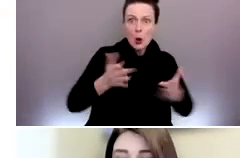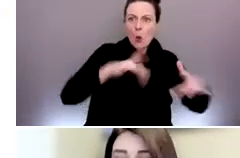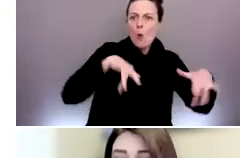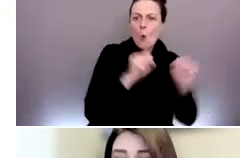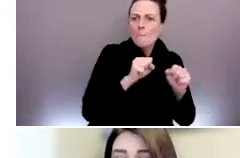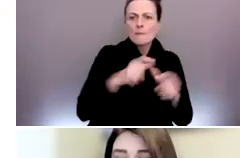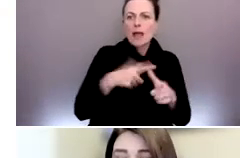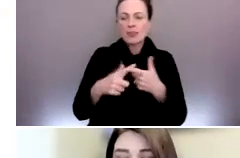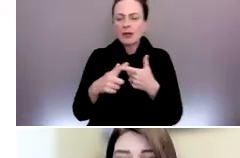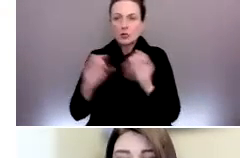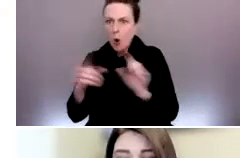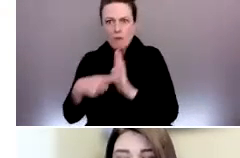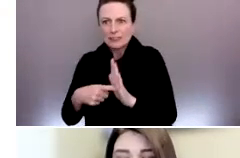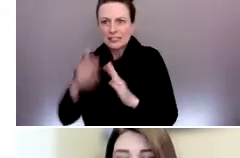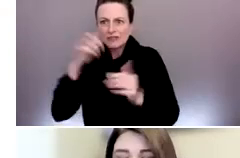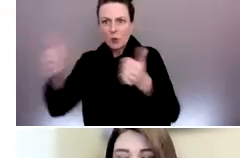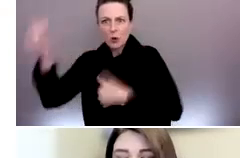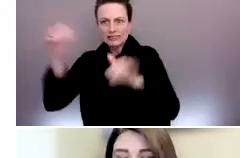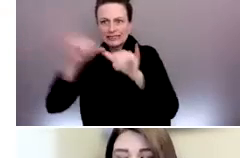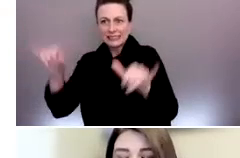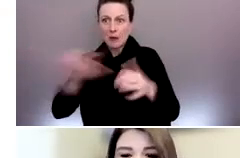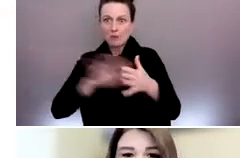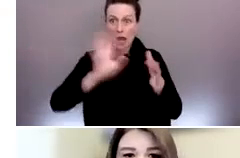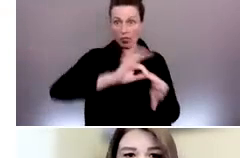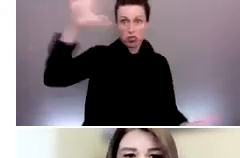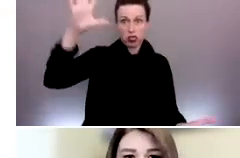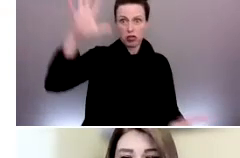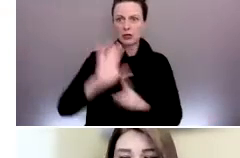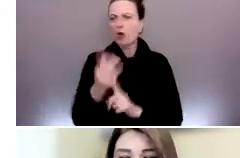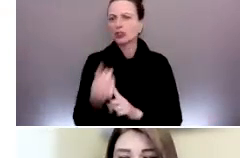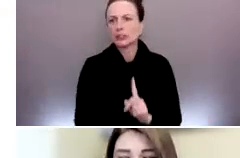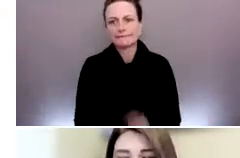level systems, and an absolute disconnect with culture. We need and deserve more.